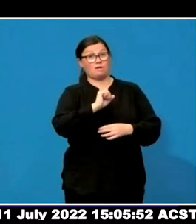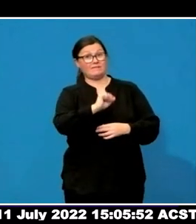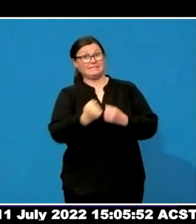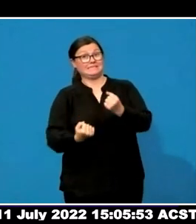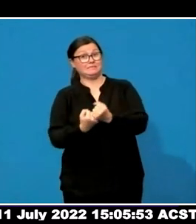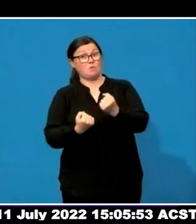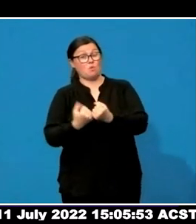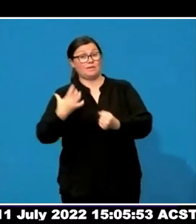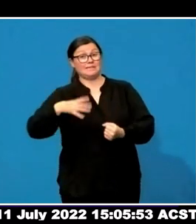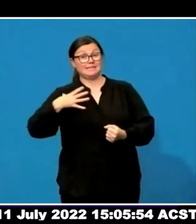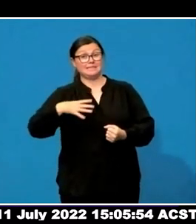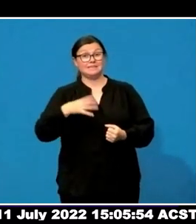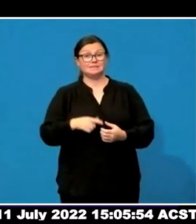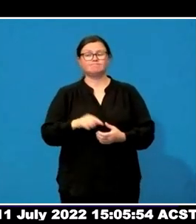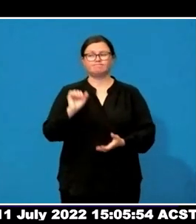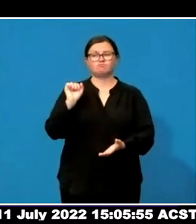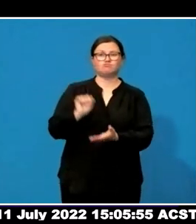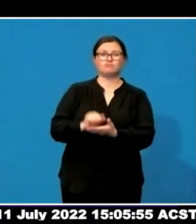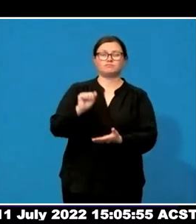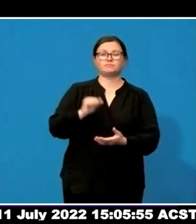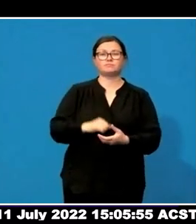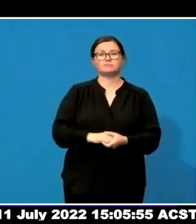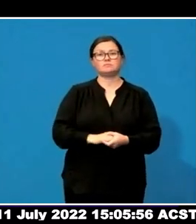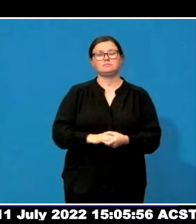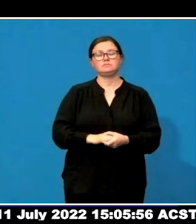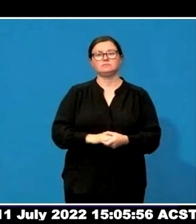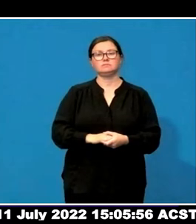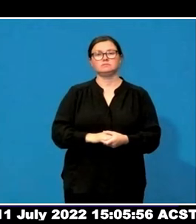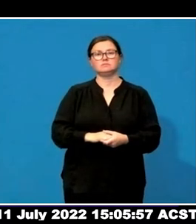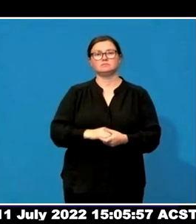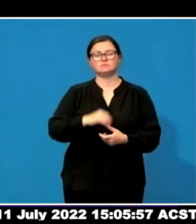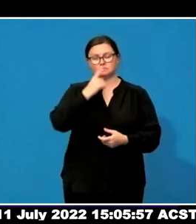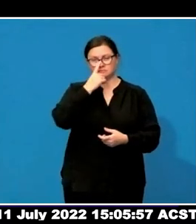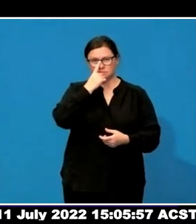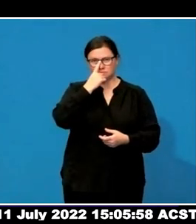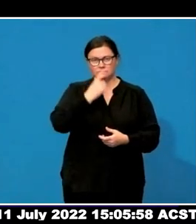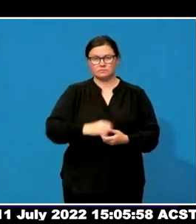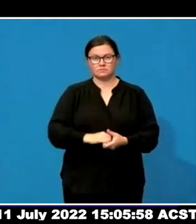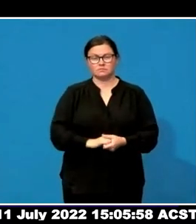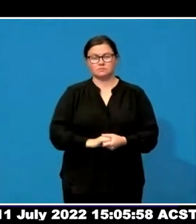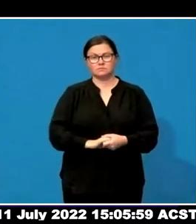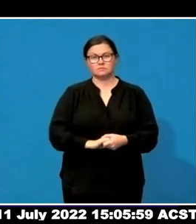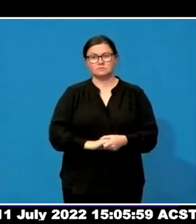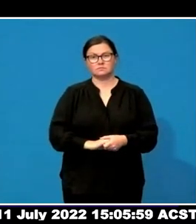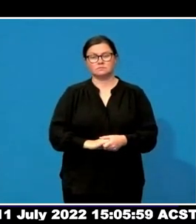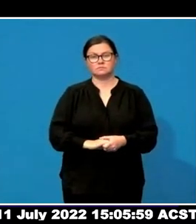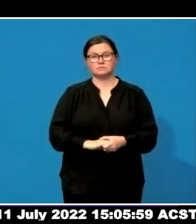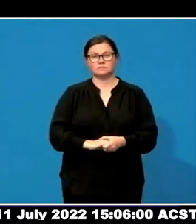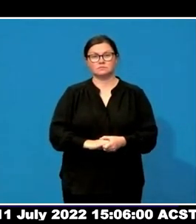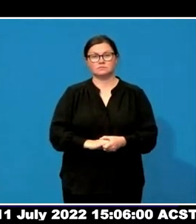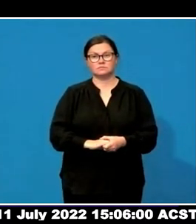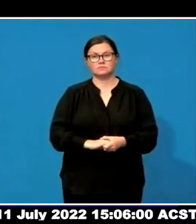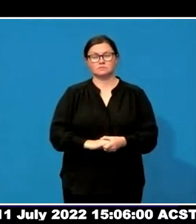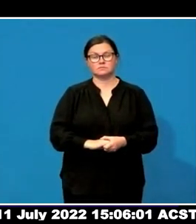Does that mean - I don't mean to diminish this or to cast any doubt upon your